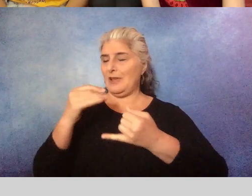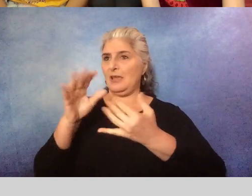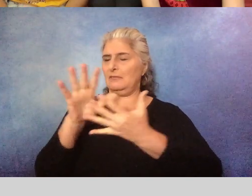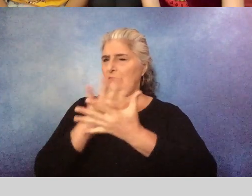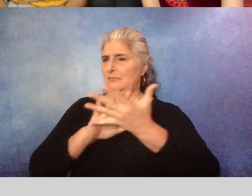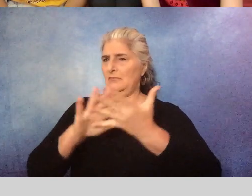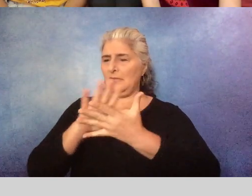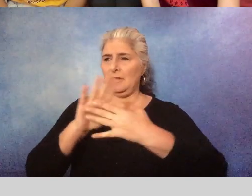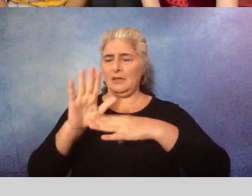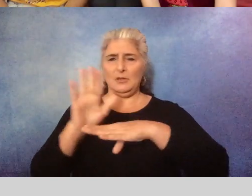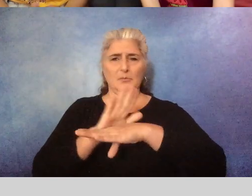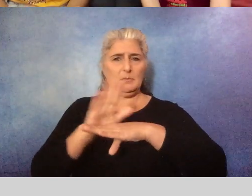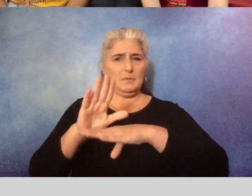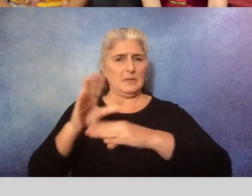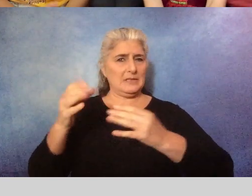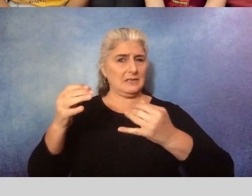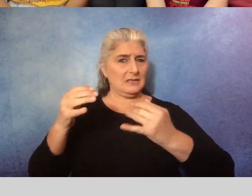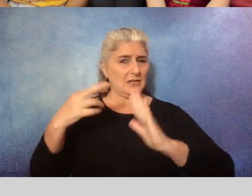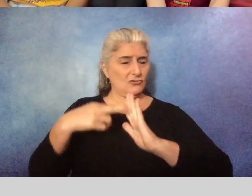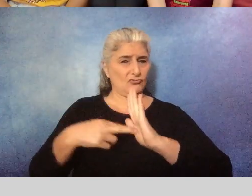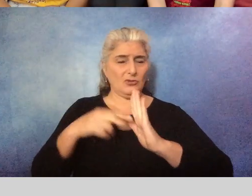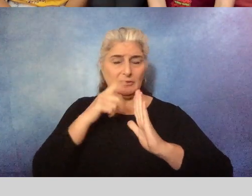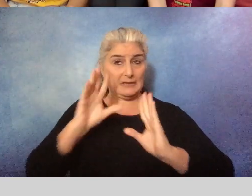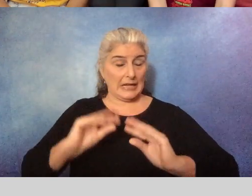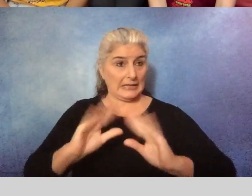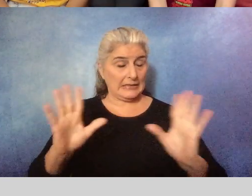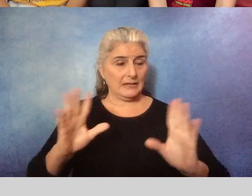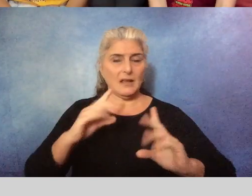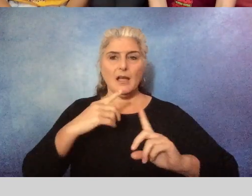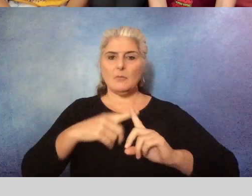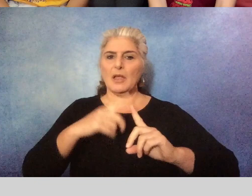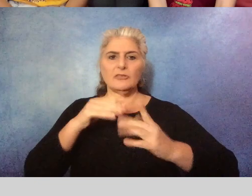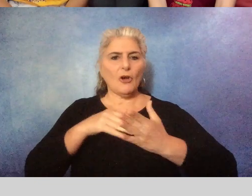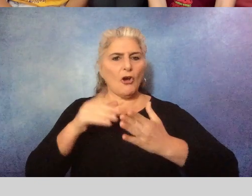designs that wouldn't, wasn't, weren't much consistent.